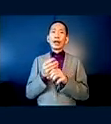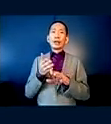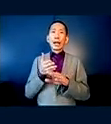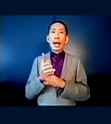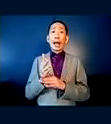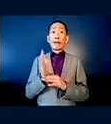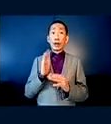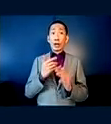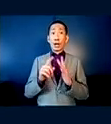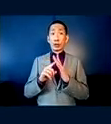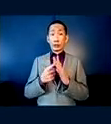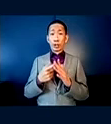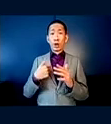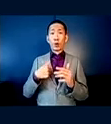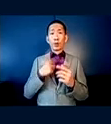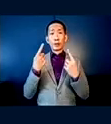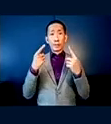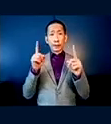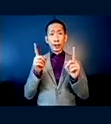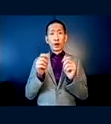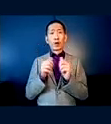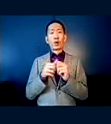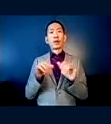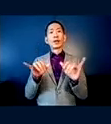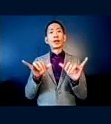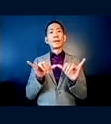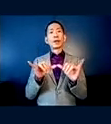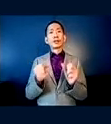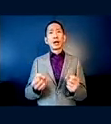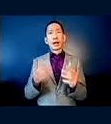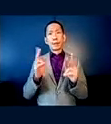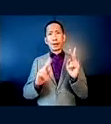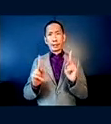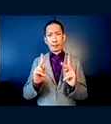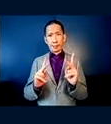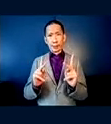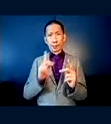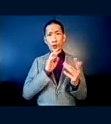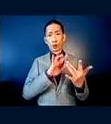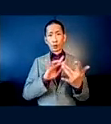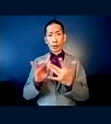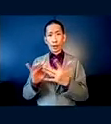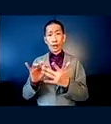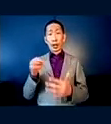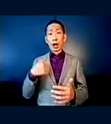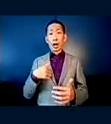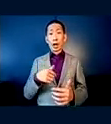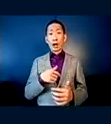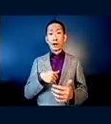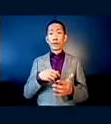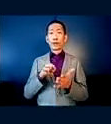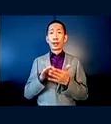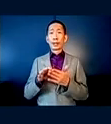AND I SUPPOSE 15 YEARS AFTER WE